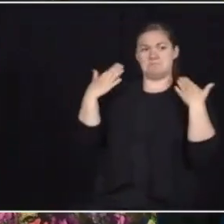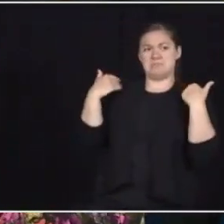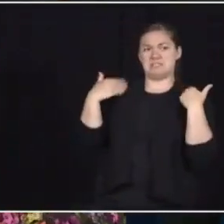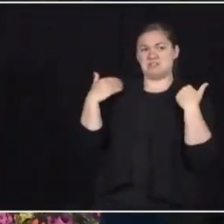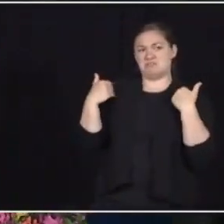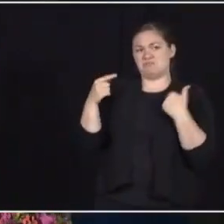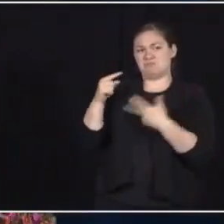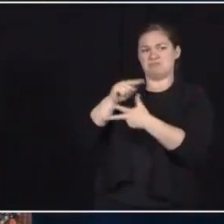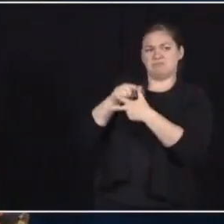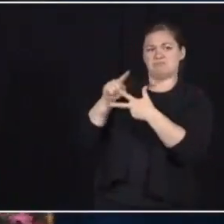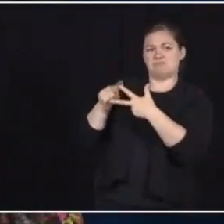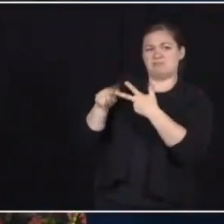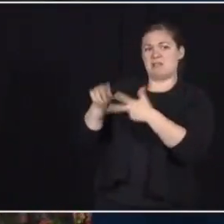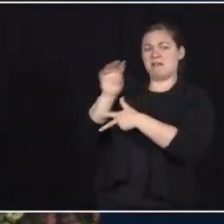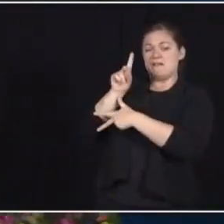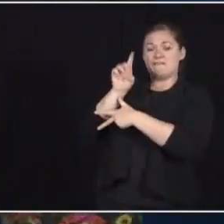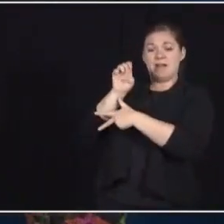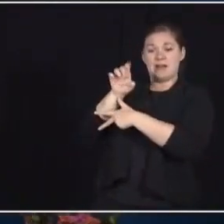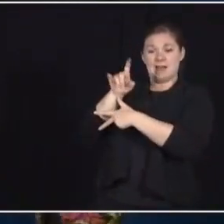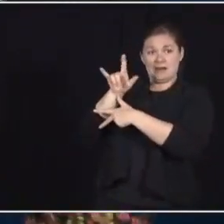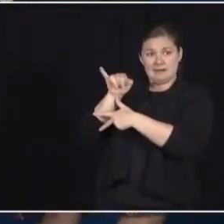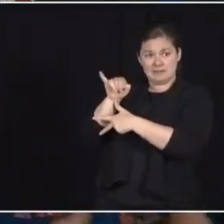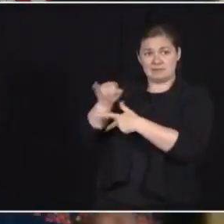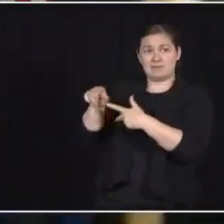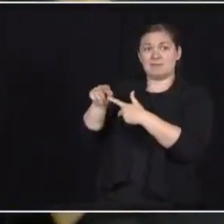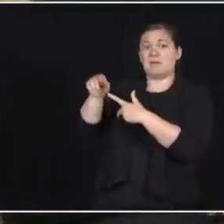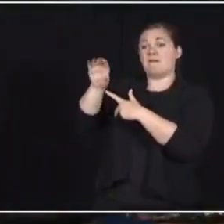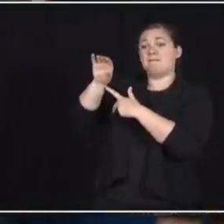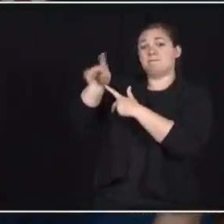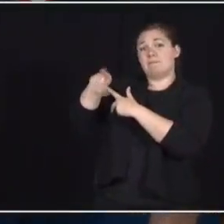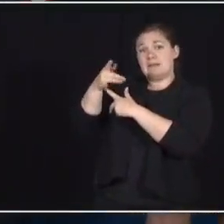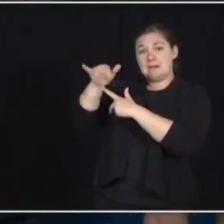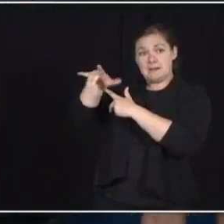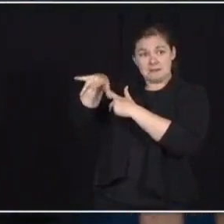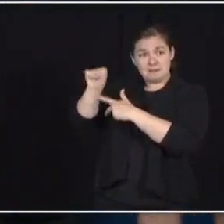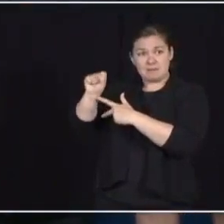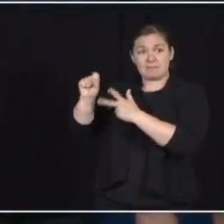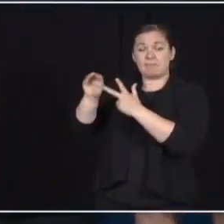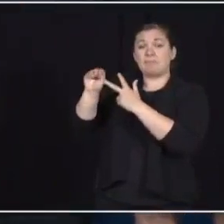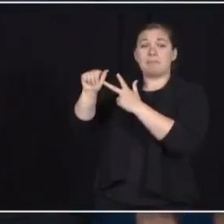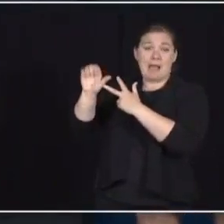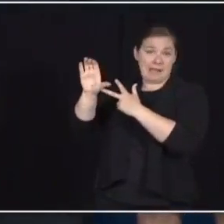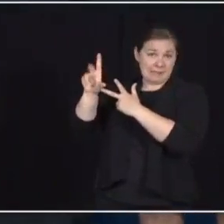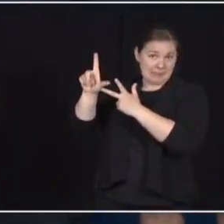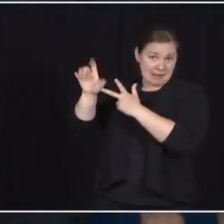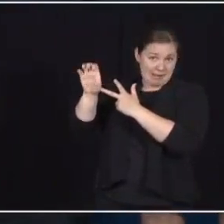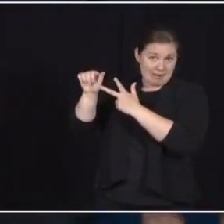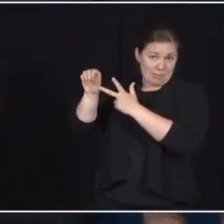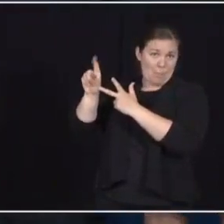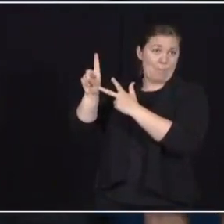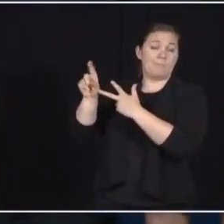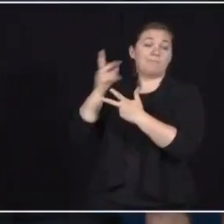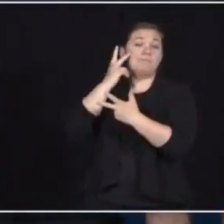So, I will start off with Minister Fedeli and over to Mr Phillips and over to minister McLeod. Thank you very much, premier.